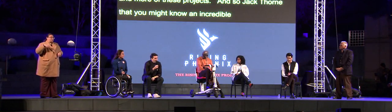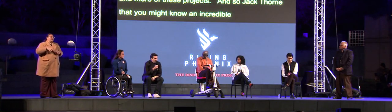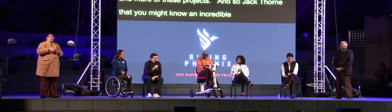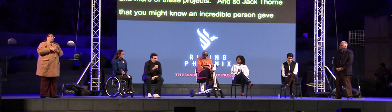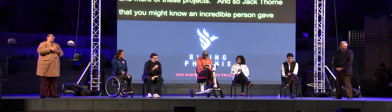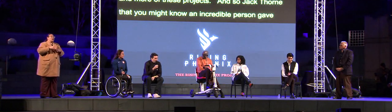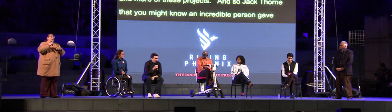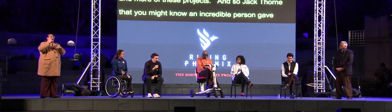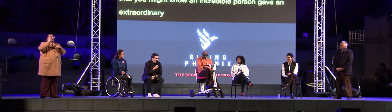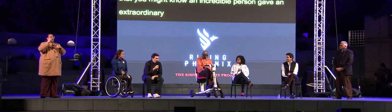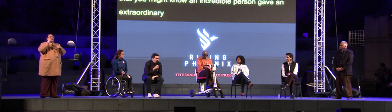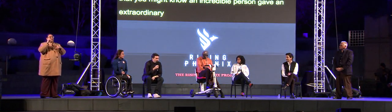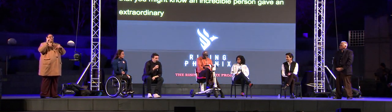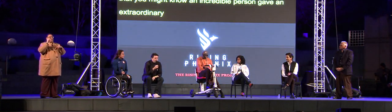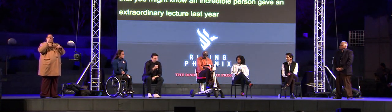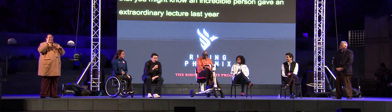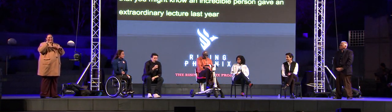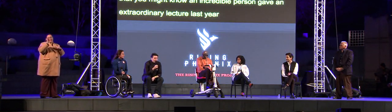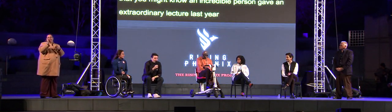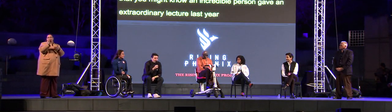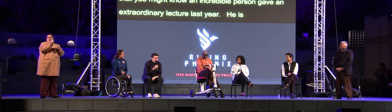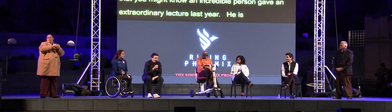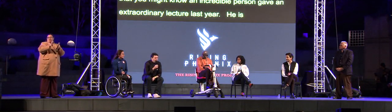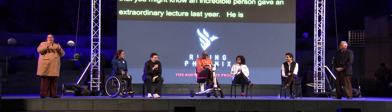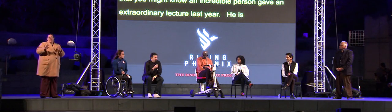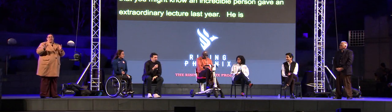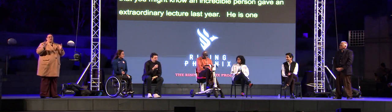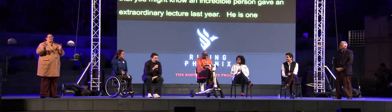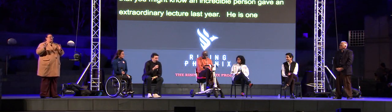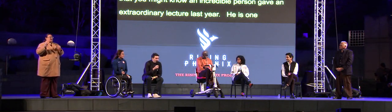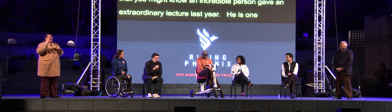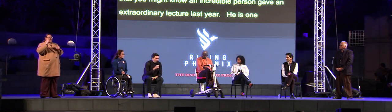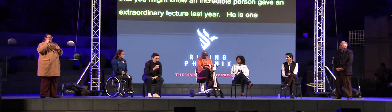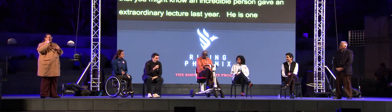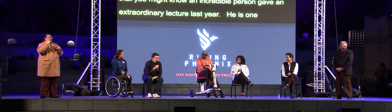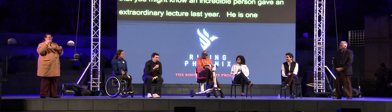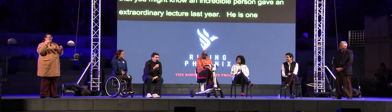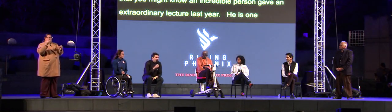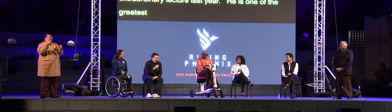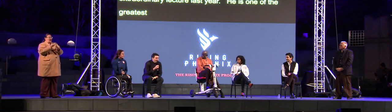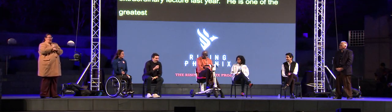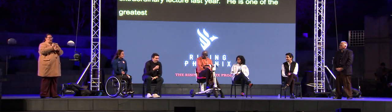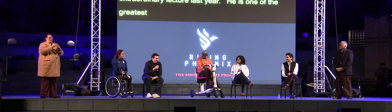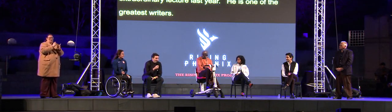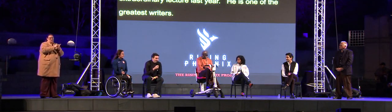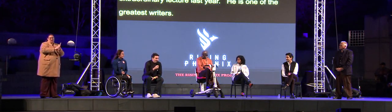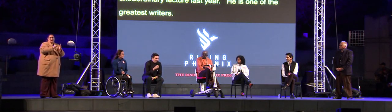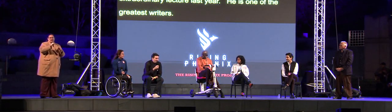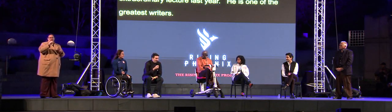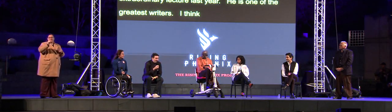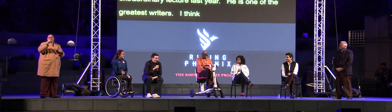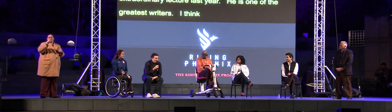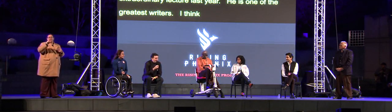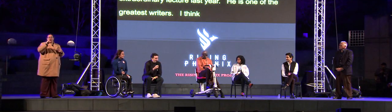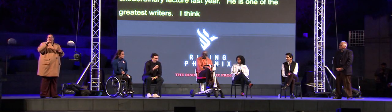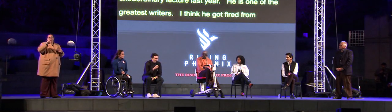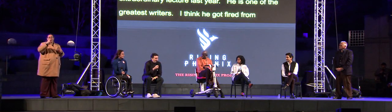about this. He's one of the greatest writers. Although, I think he got fired from writing Star Wars, but he was happy about that.